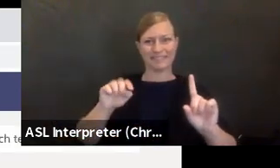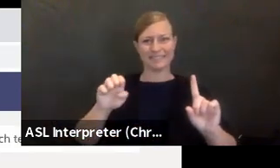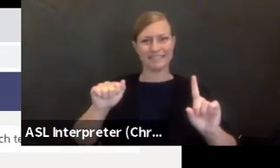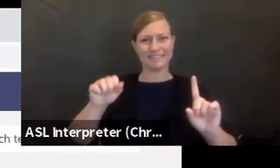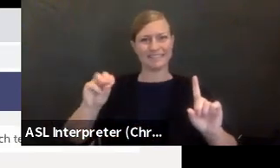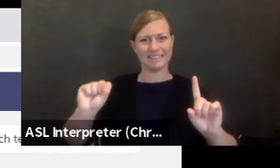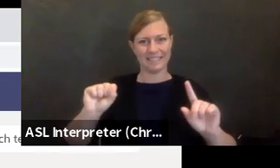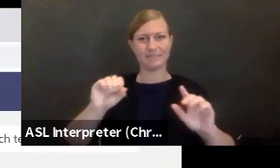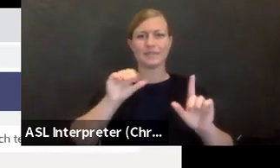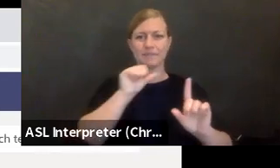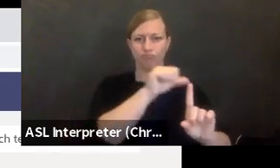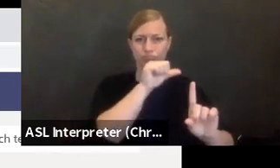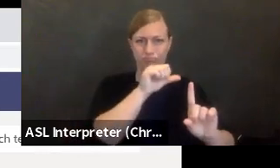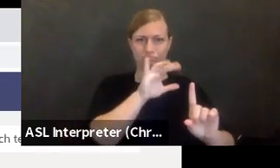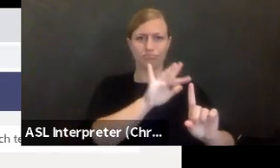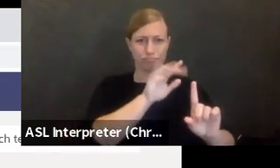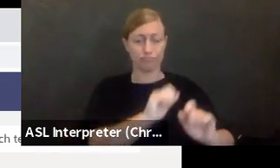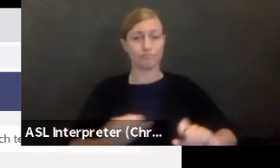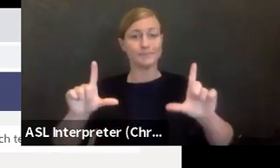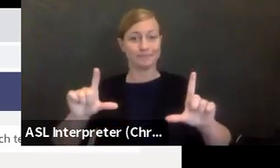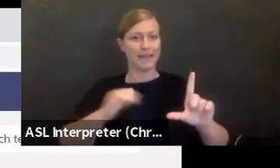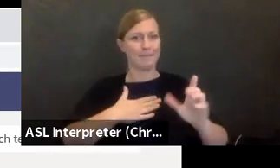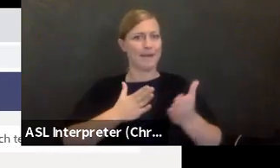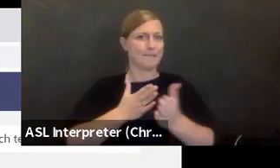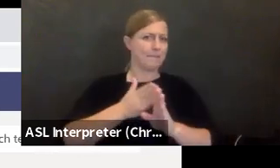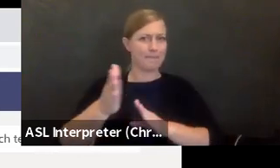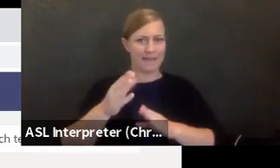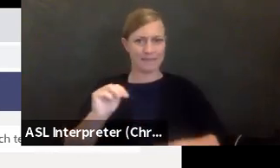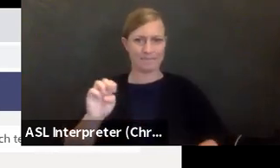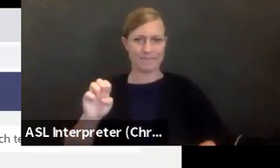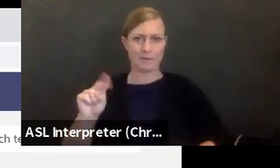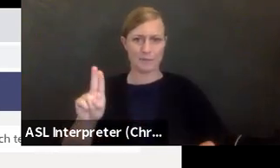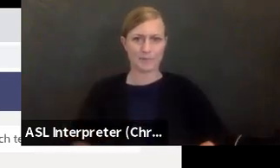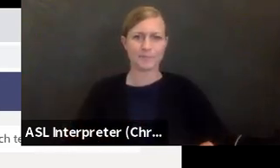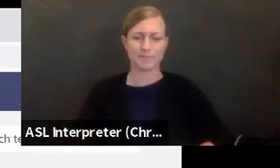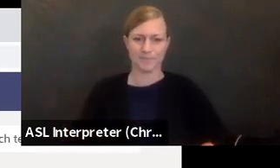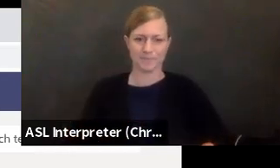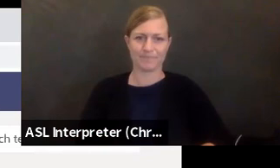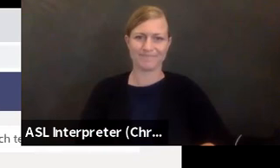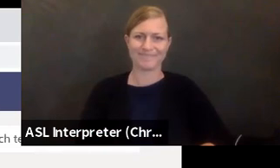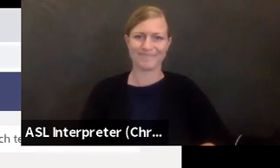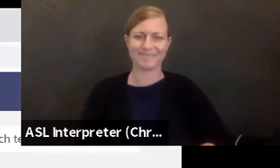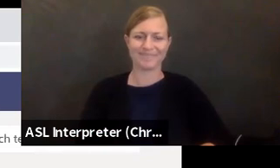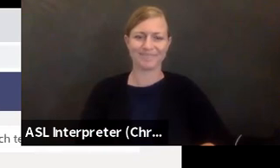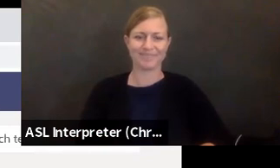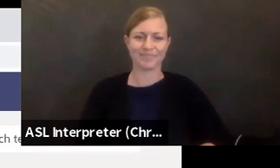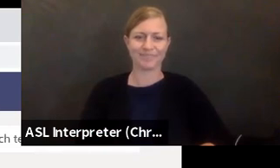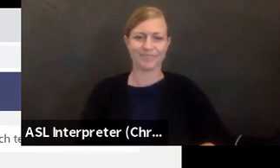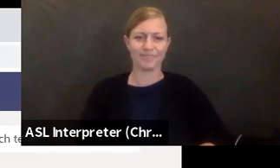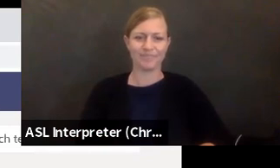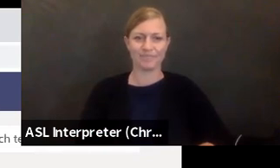lastly this is to download the desktop app again.